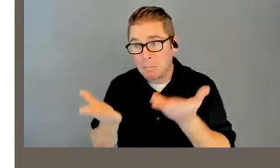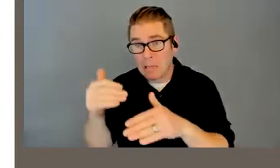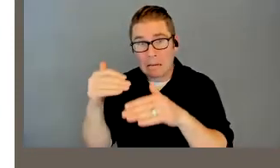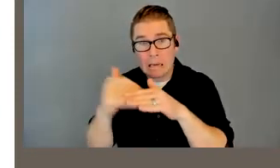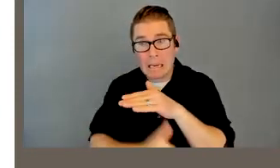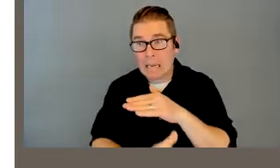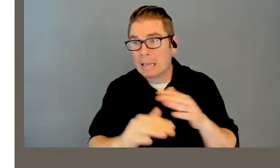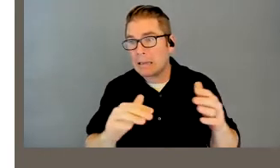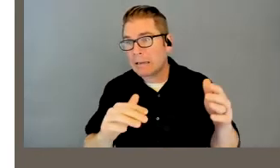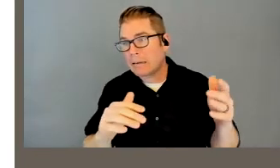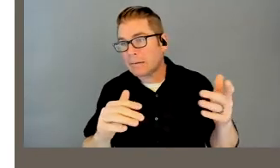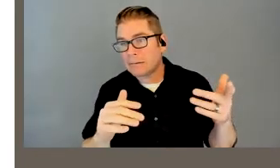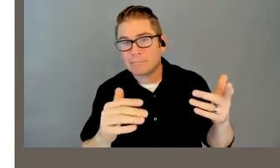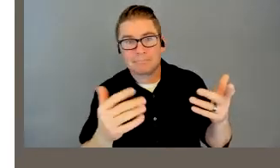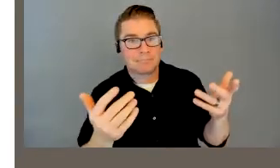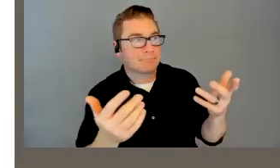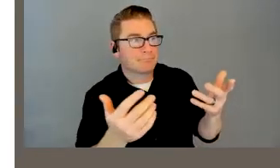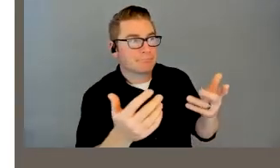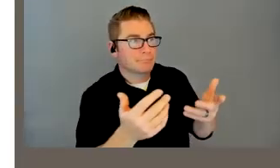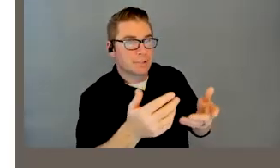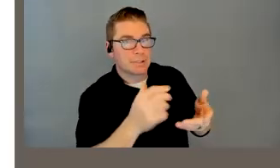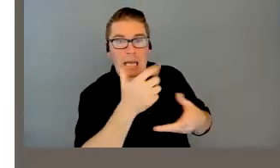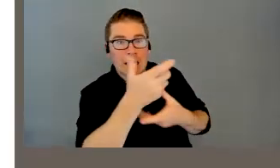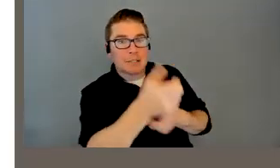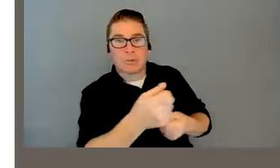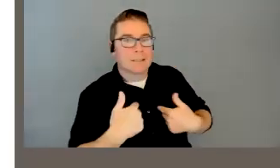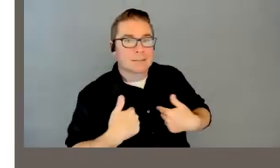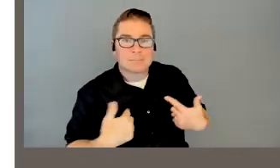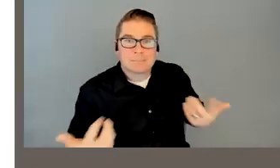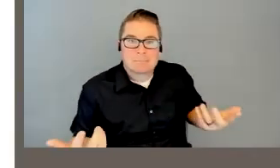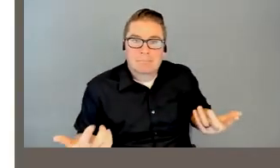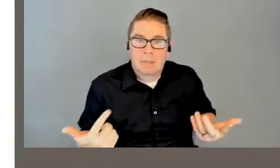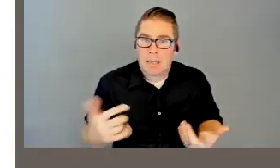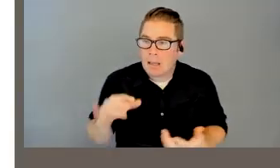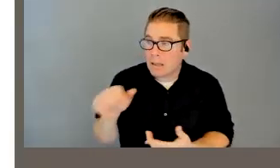And so I need to understand that, respect that, and work on building